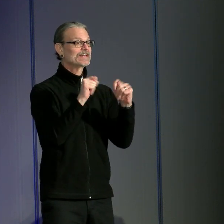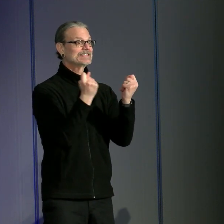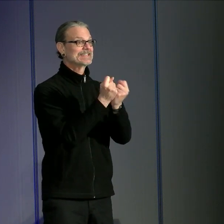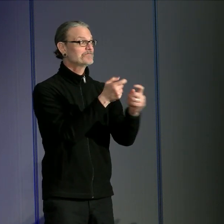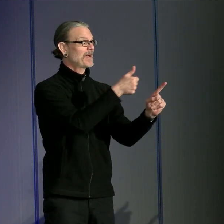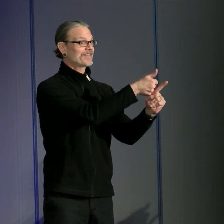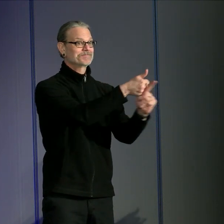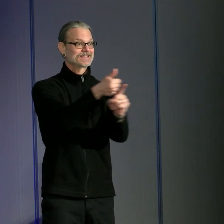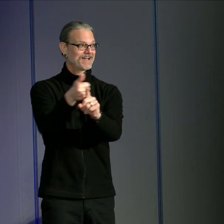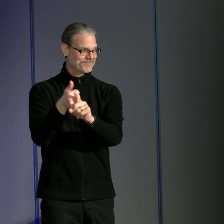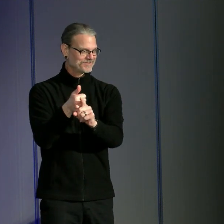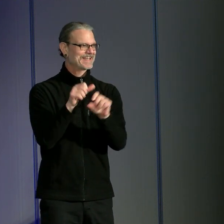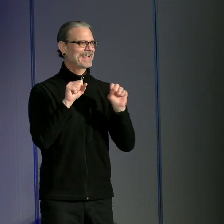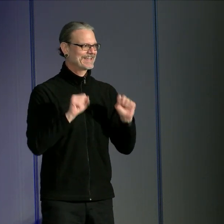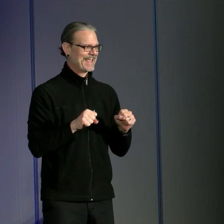some of this manual testing.